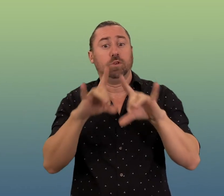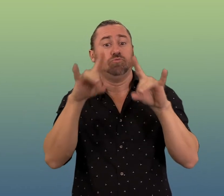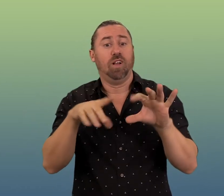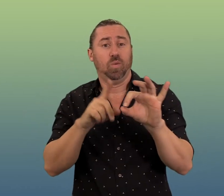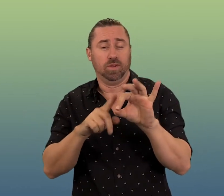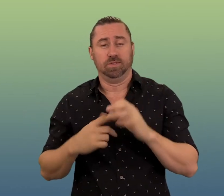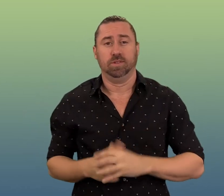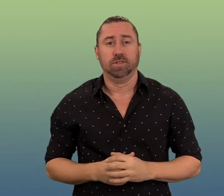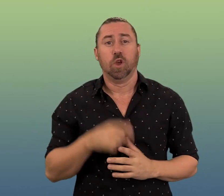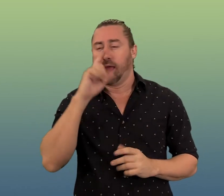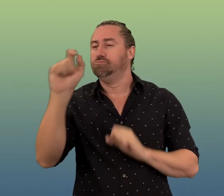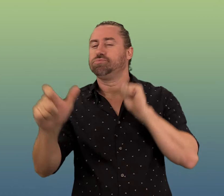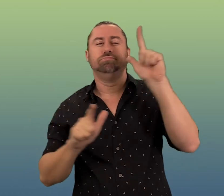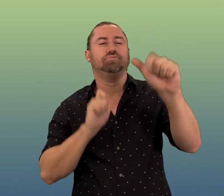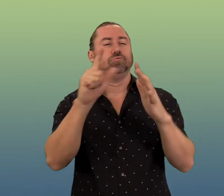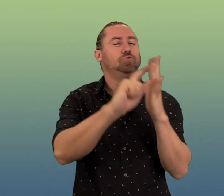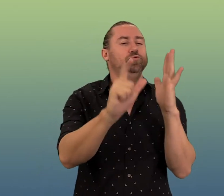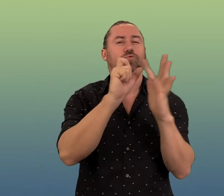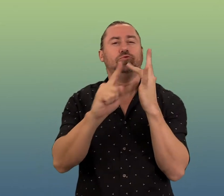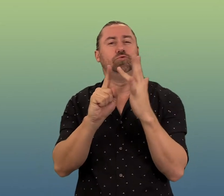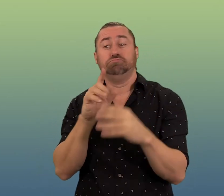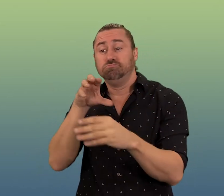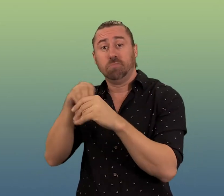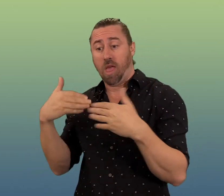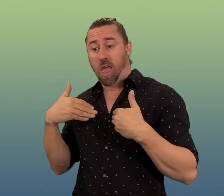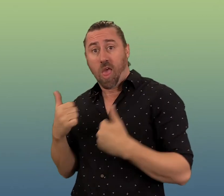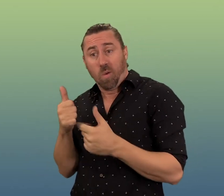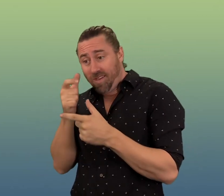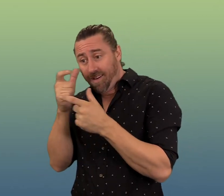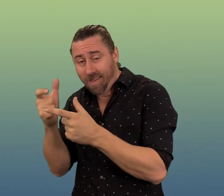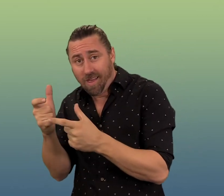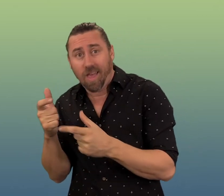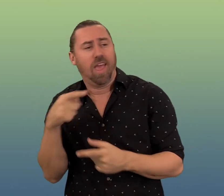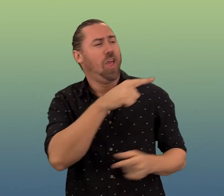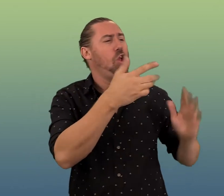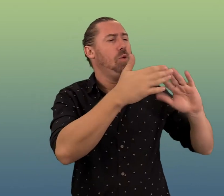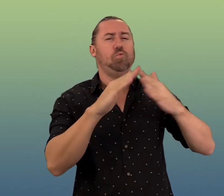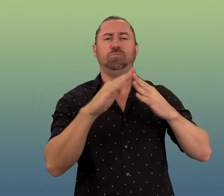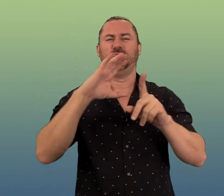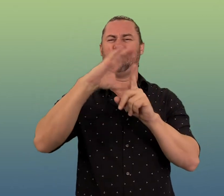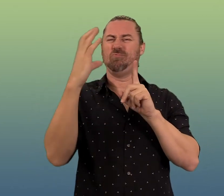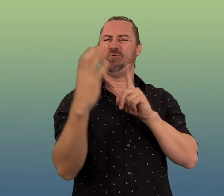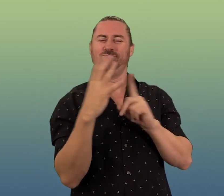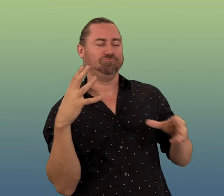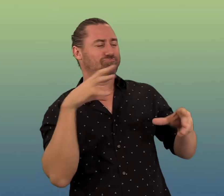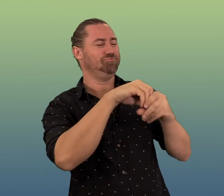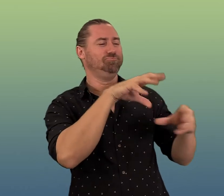Freedom of movement, access to health care and the right to participate in the cultural life of the community